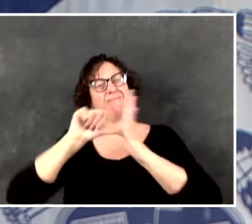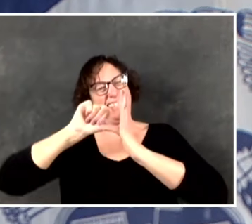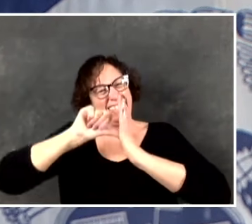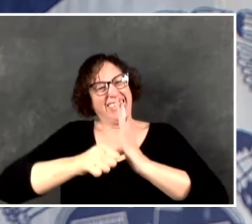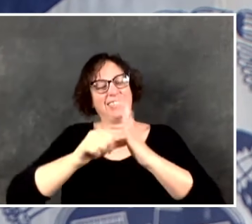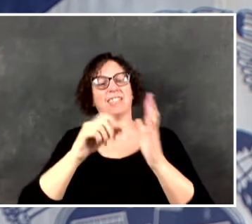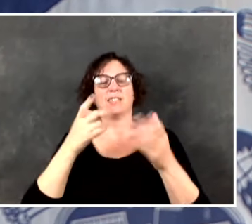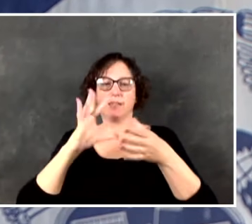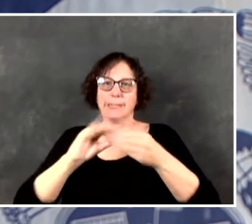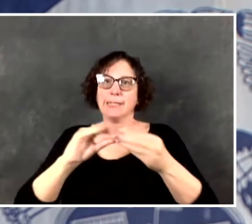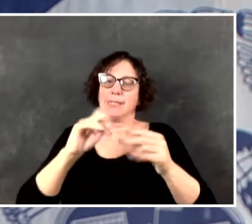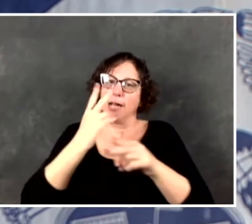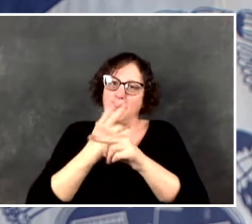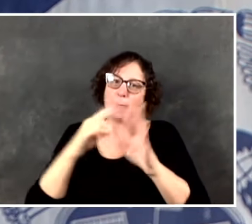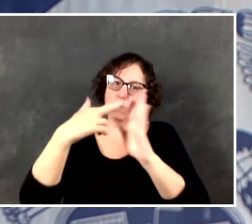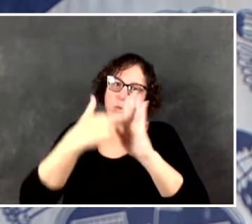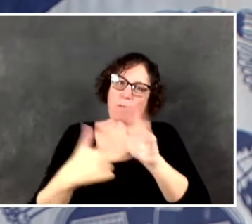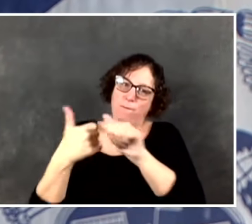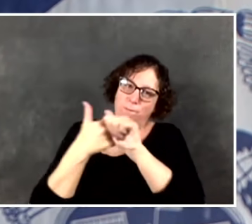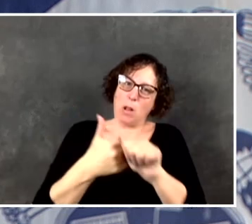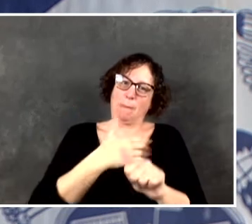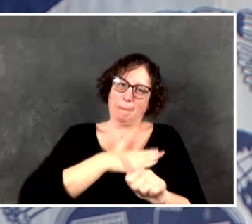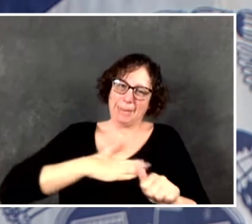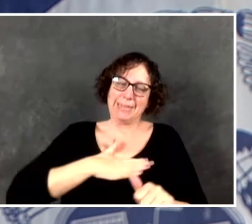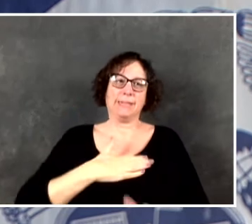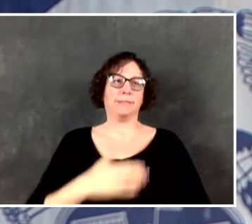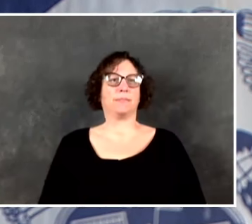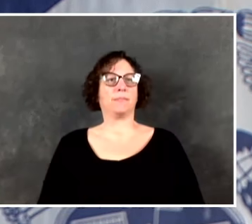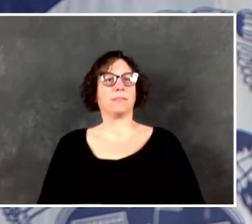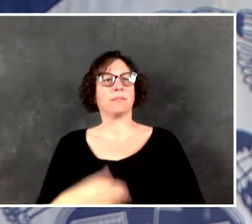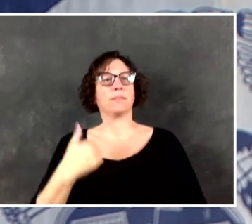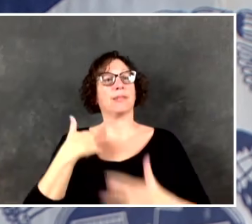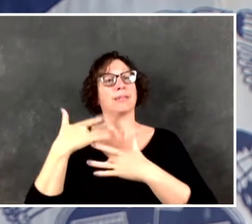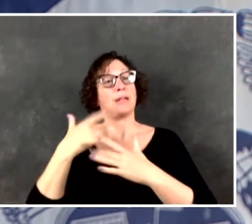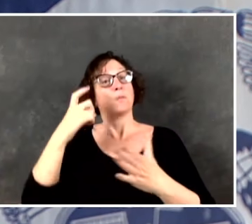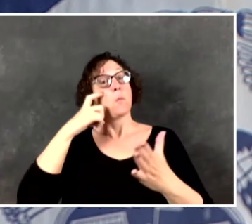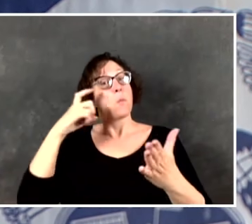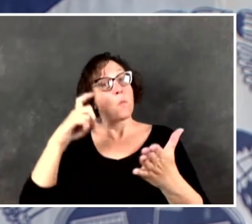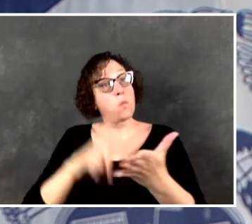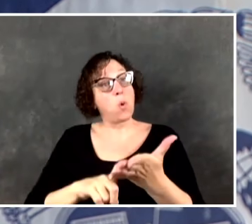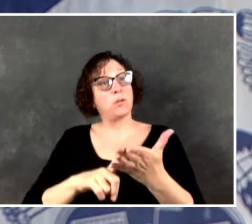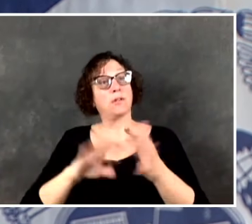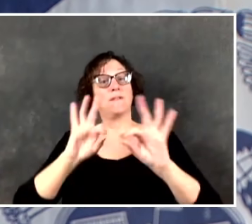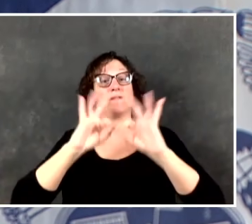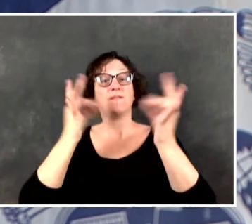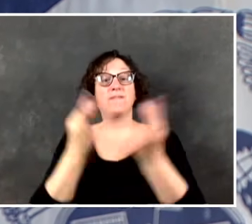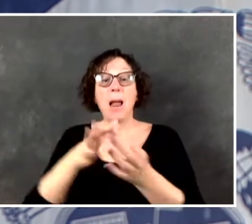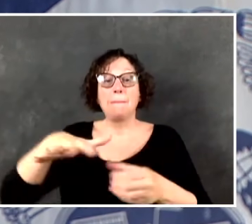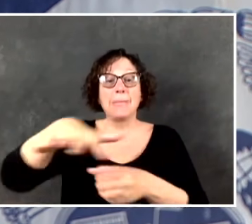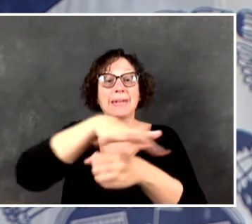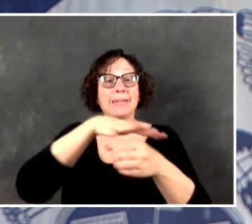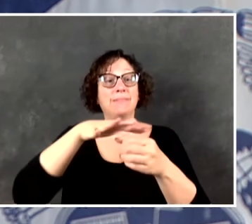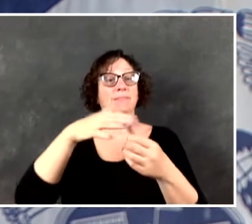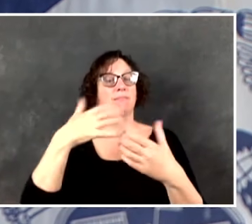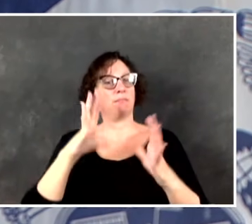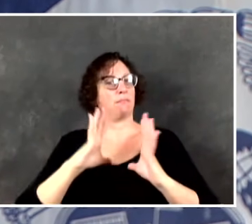I SEE OUT THERE IS PEOPLE, FAMILIES TOGETHER. AGAIN, THAT ACCEPTABLE. THAT'S WITHIN THE BOUNDARIES OF